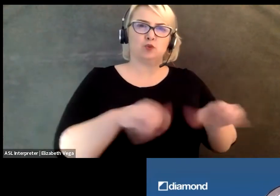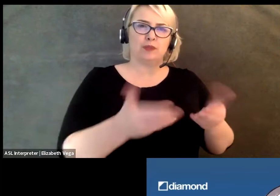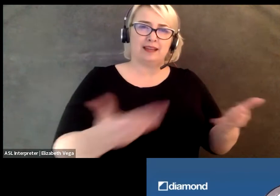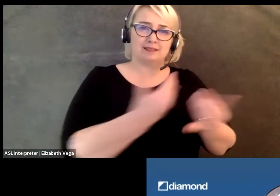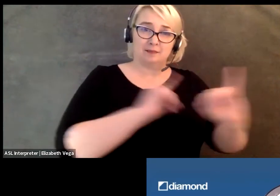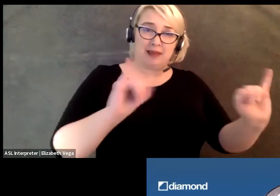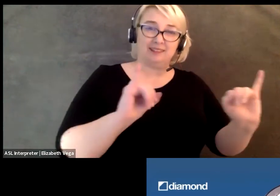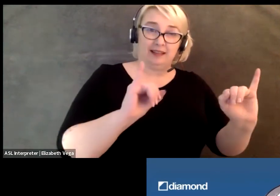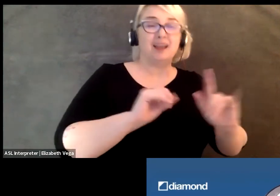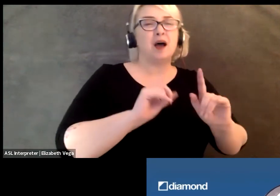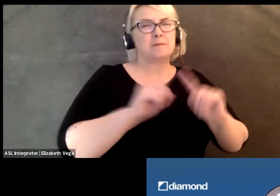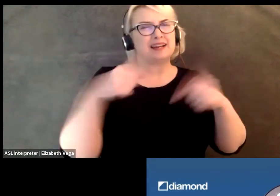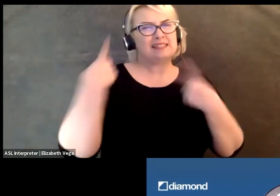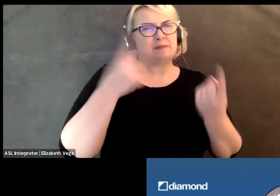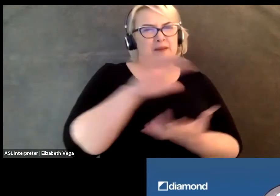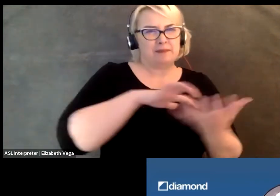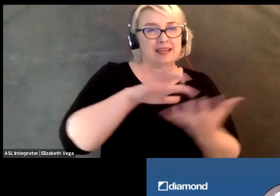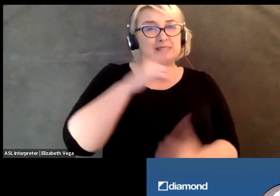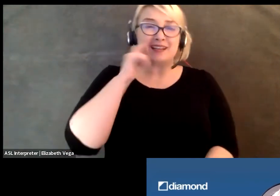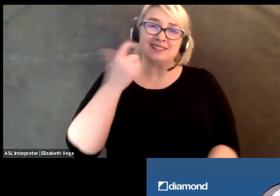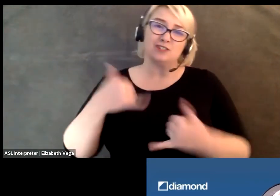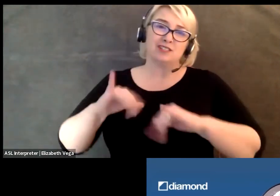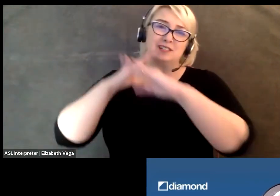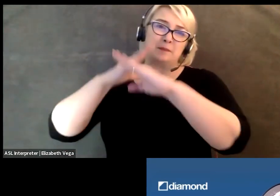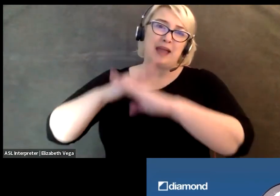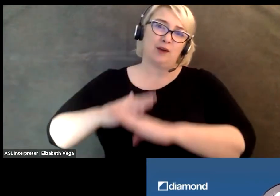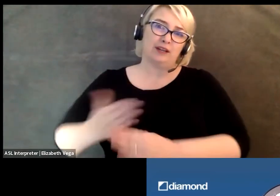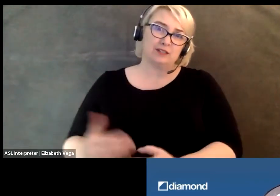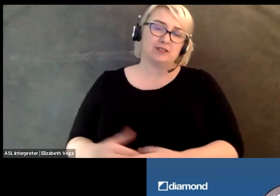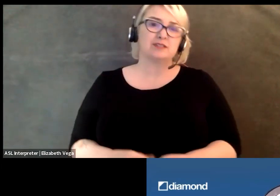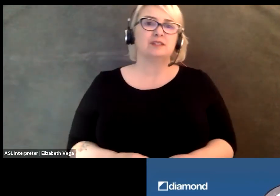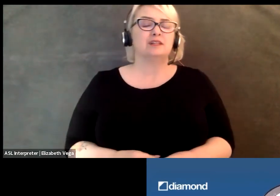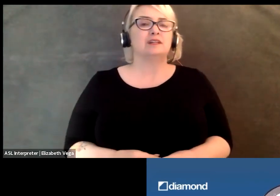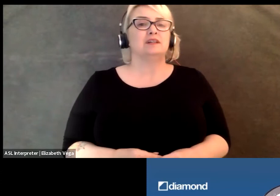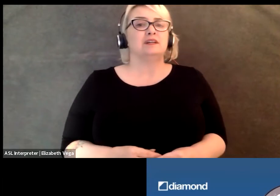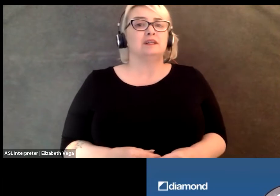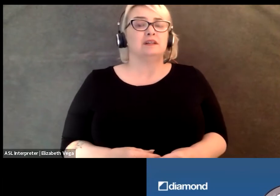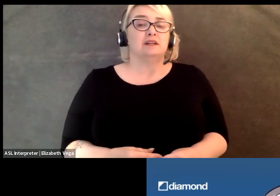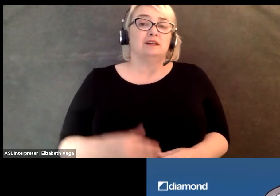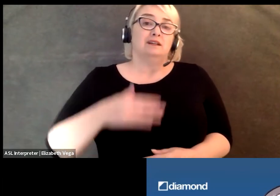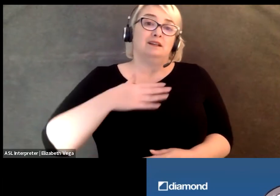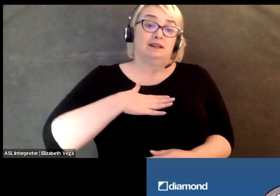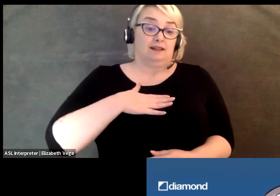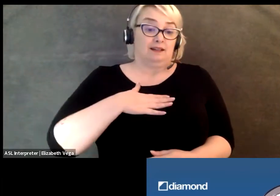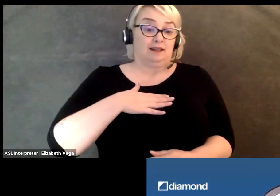But there are barriers for -- when I was doing my first-ever COVID testing,